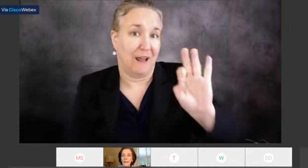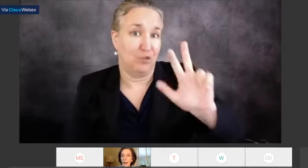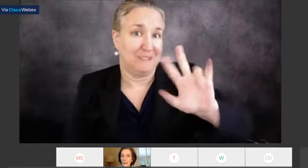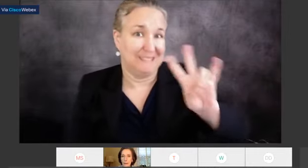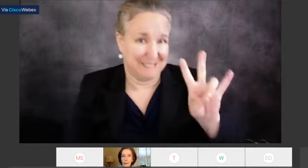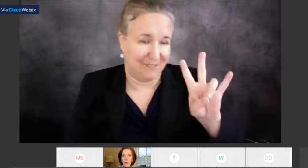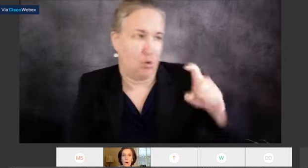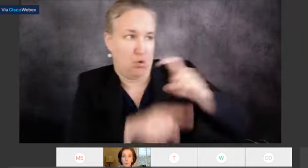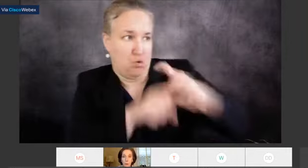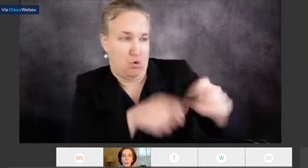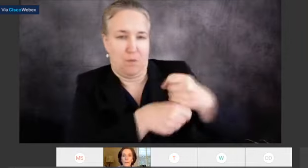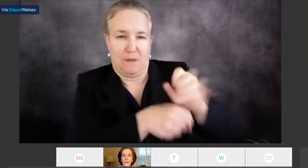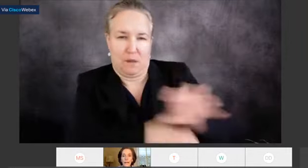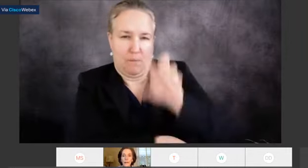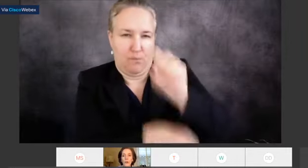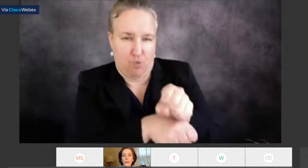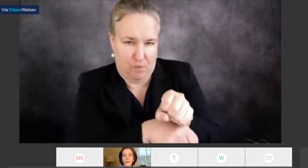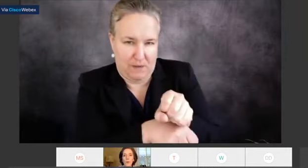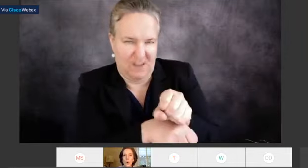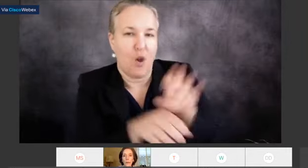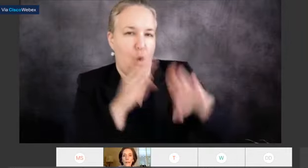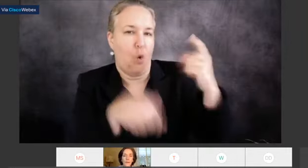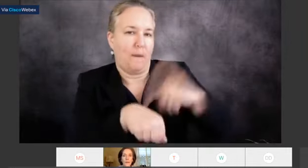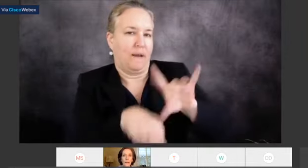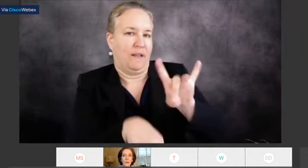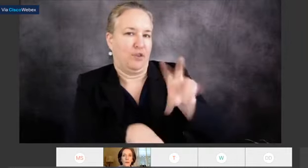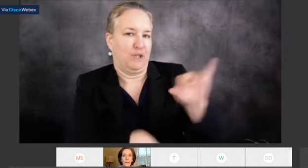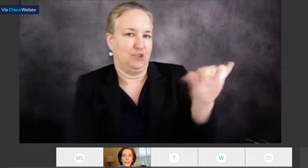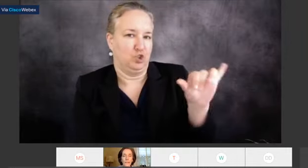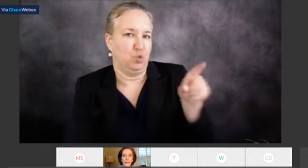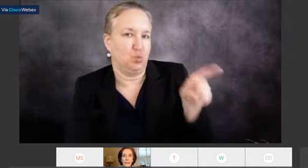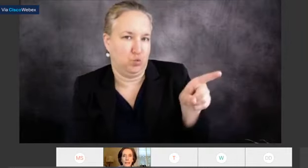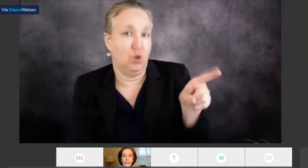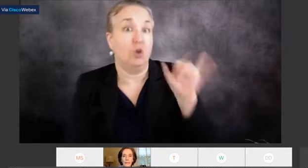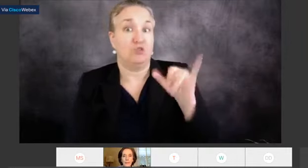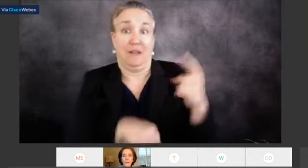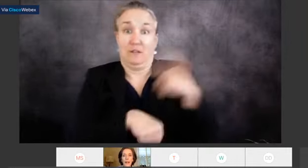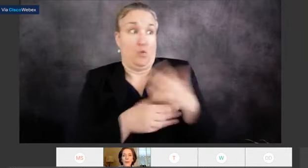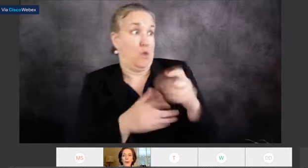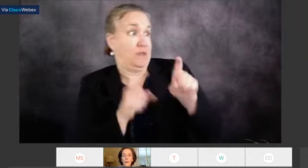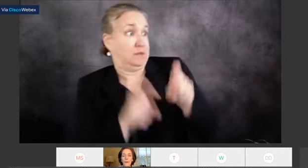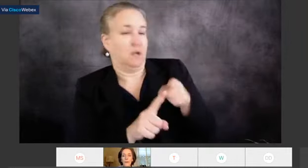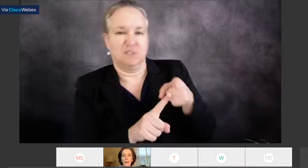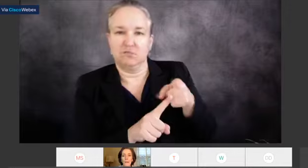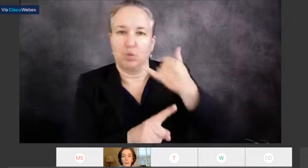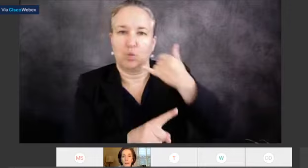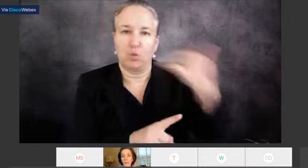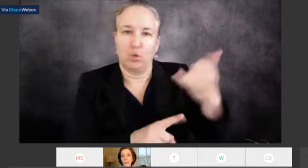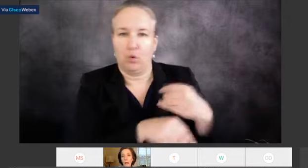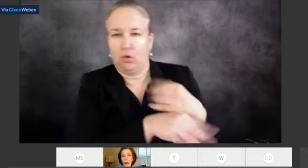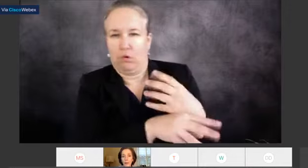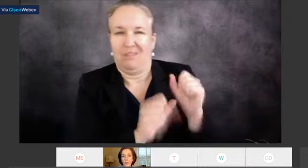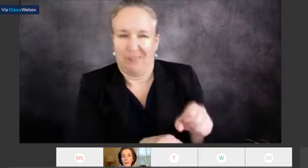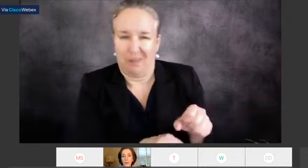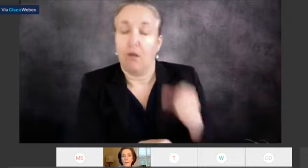that number also opens at 8;30 in the morning of the day that you would like to be tested there are spanish-speaking operators as